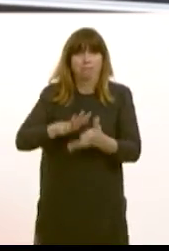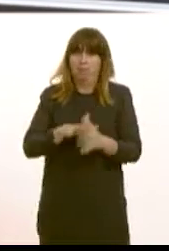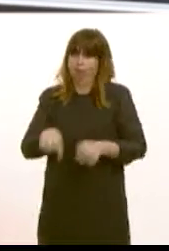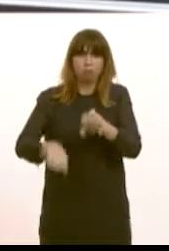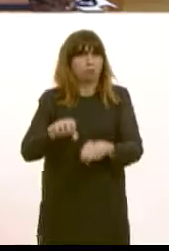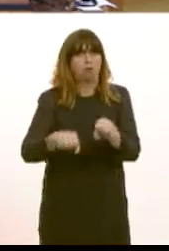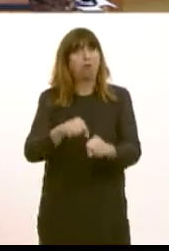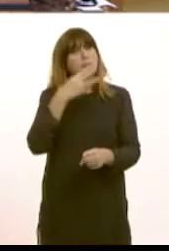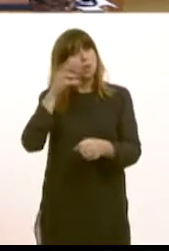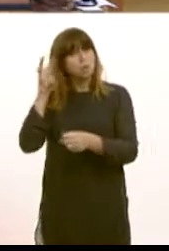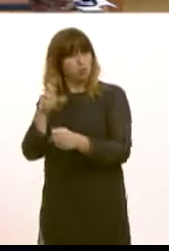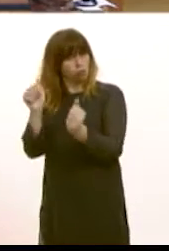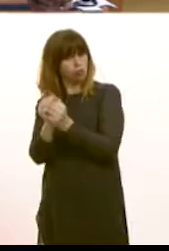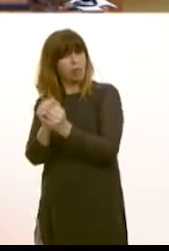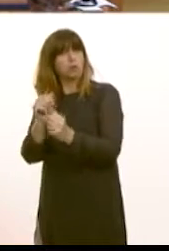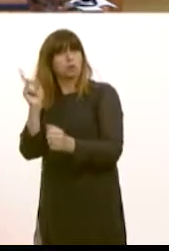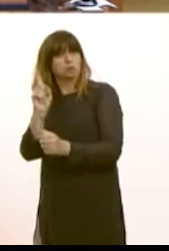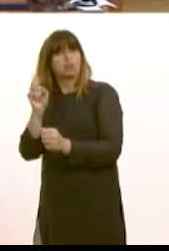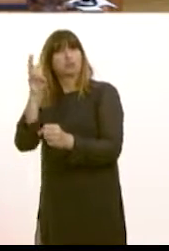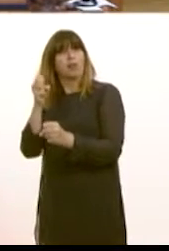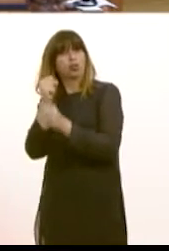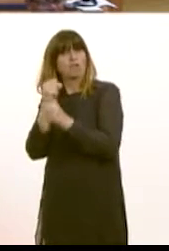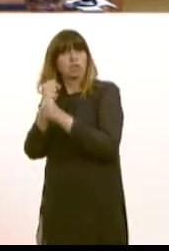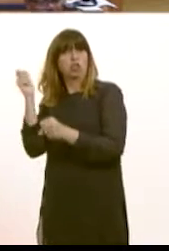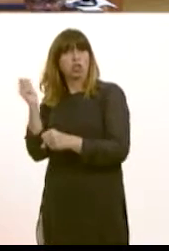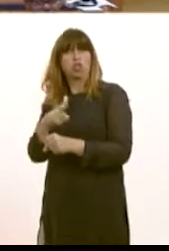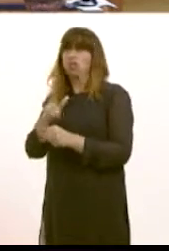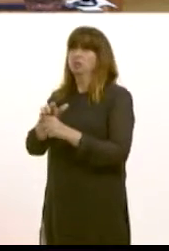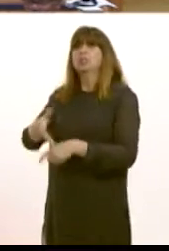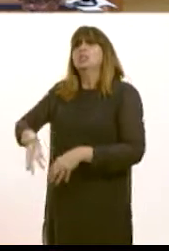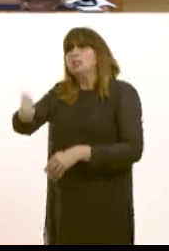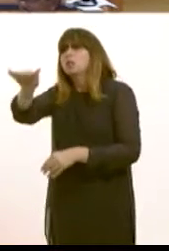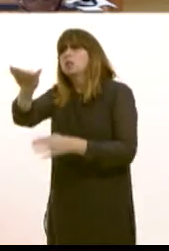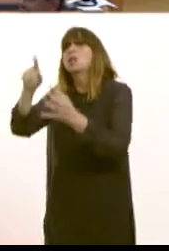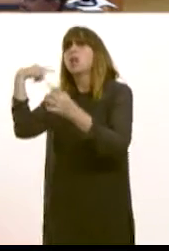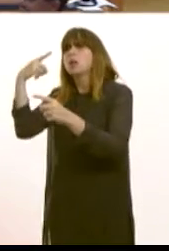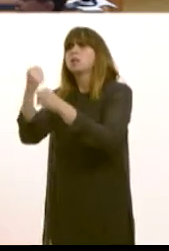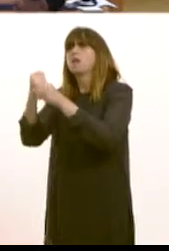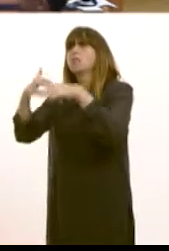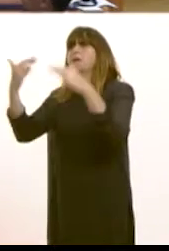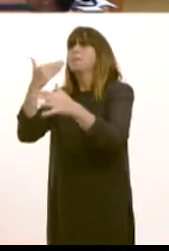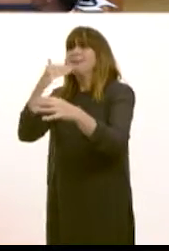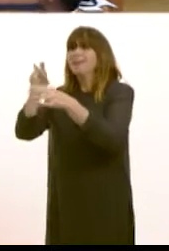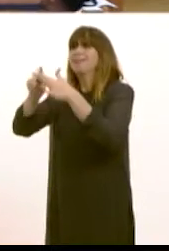can give the Welsh steel industry is to press the UK Government to complete the Brexit process